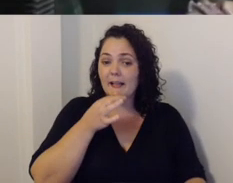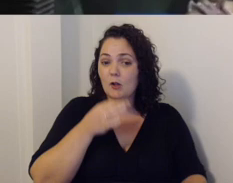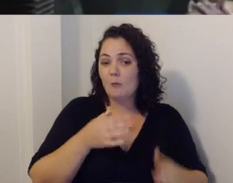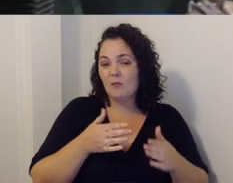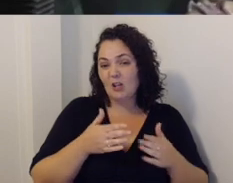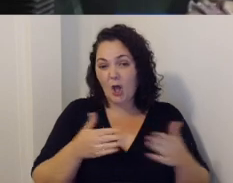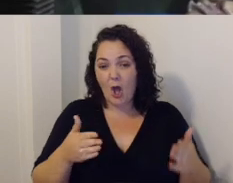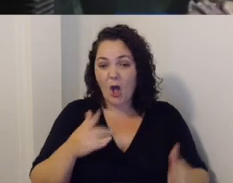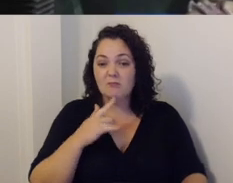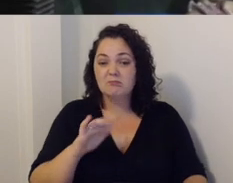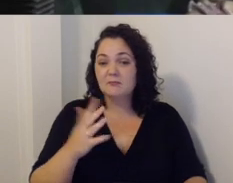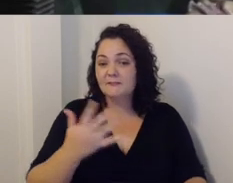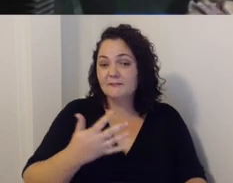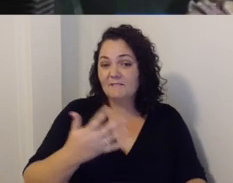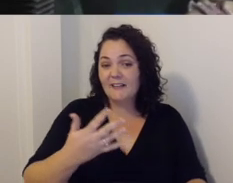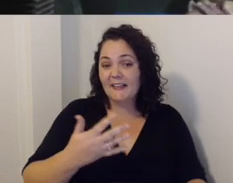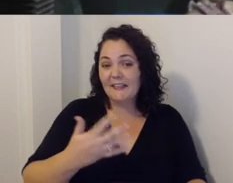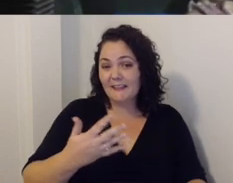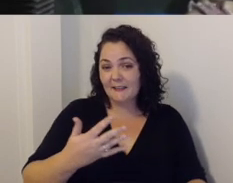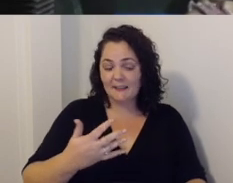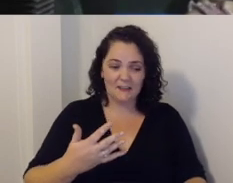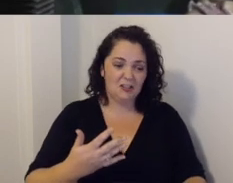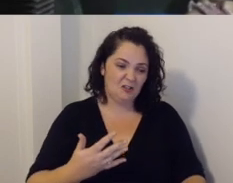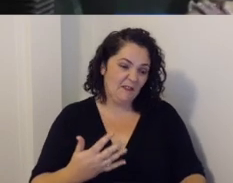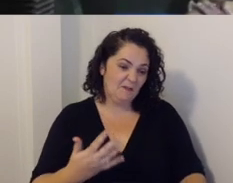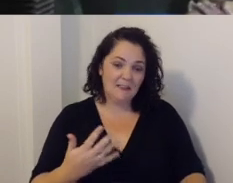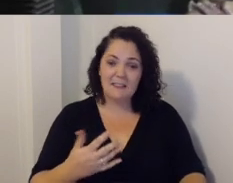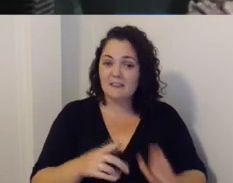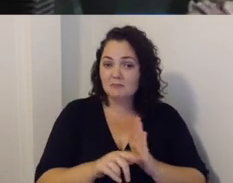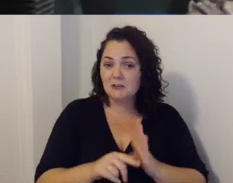longer, we're going to go 15 minutes, this is going to be a warm-up drawing, then we're going to come